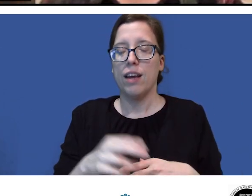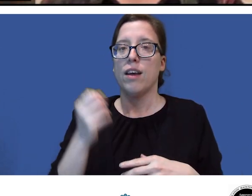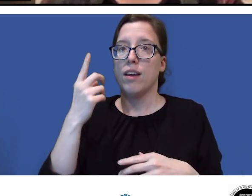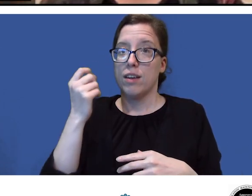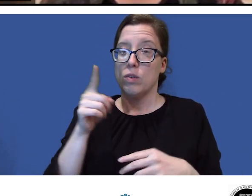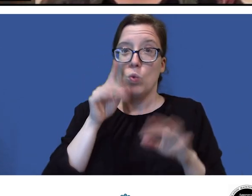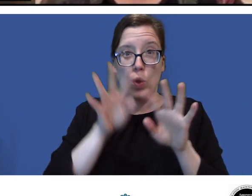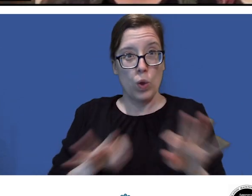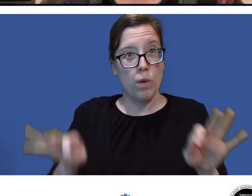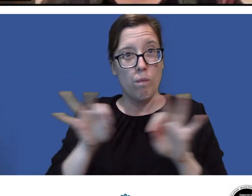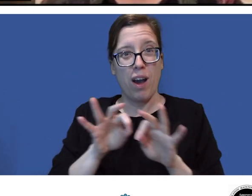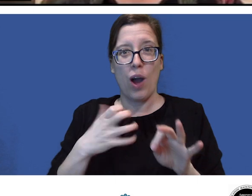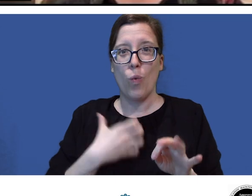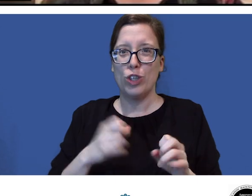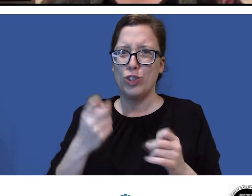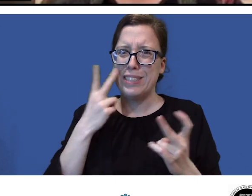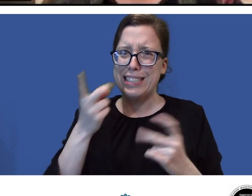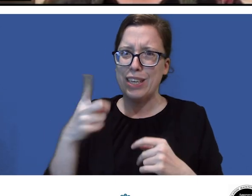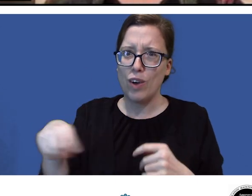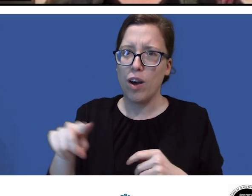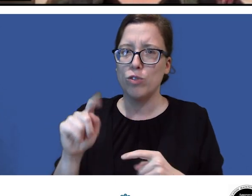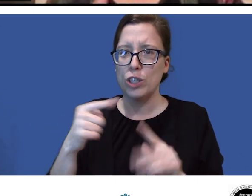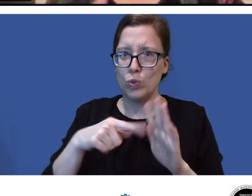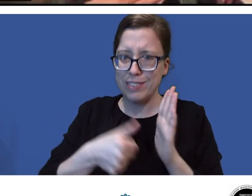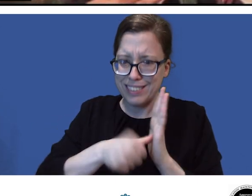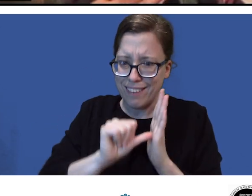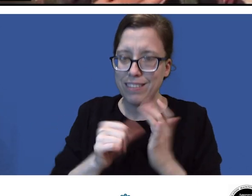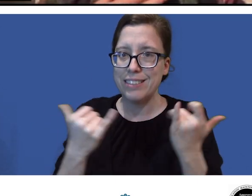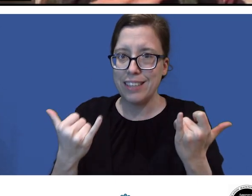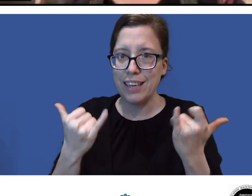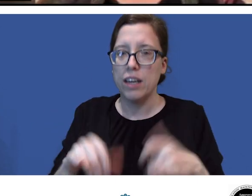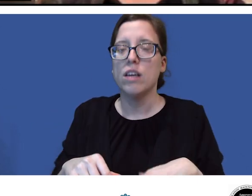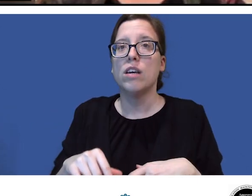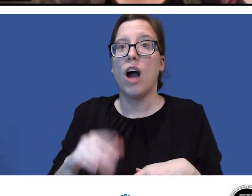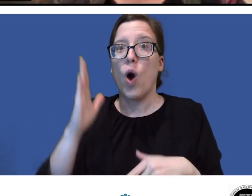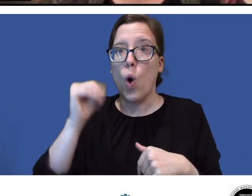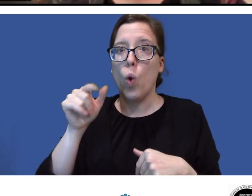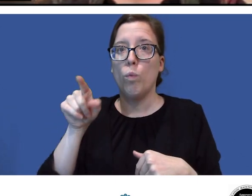I hope that you sense that I think–Susan Bashinski–I think one